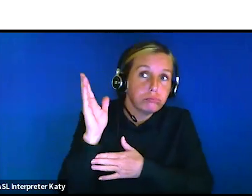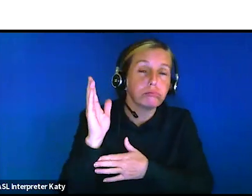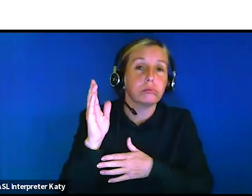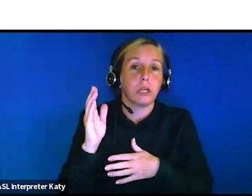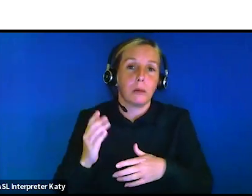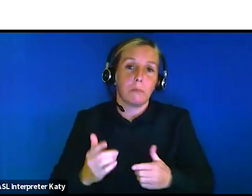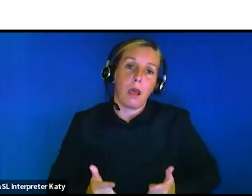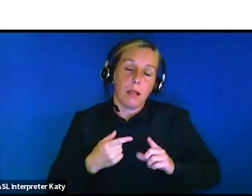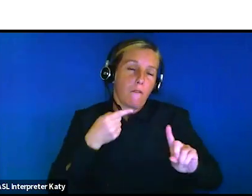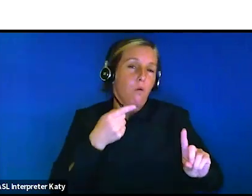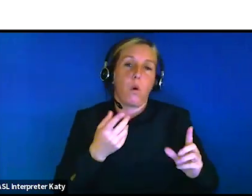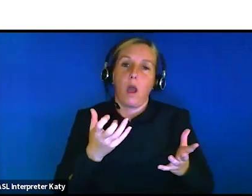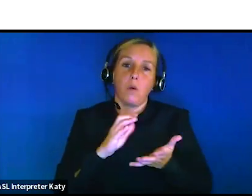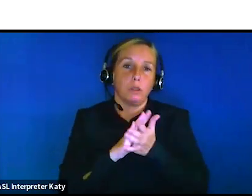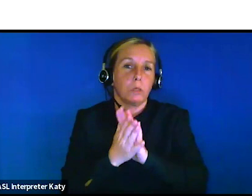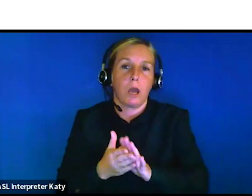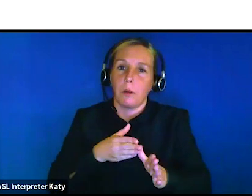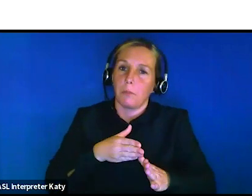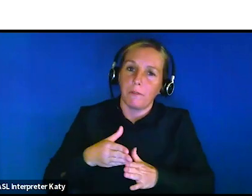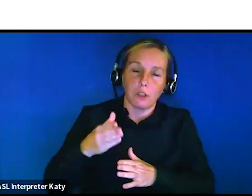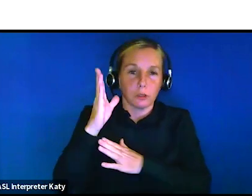and educator and acquire the credentials